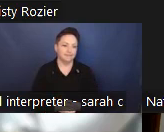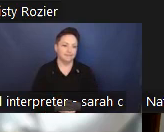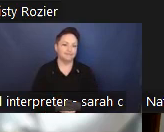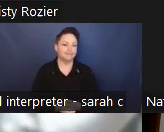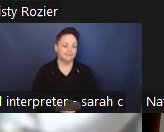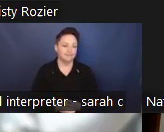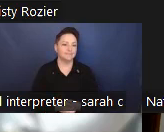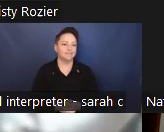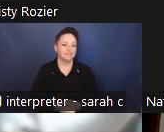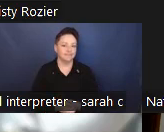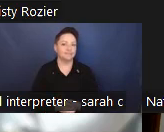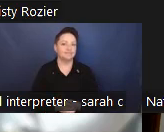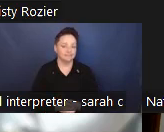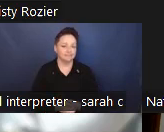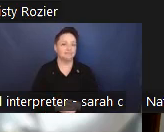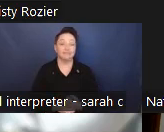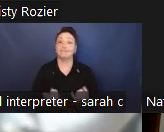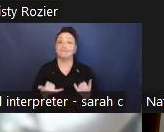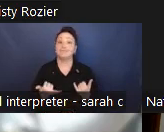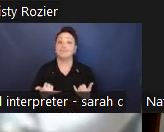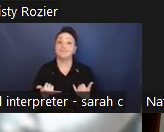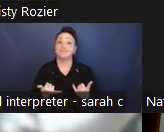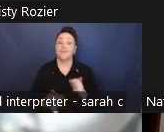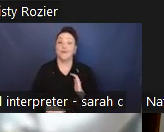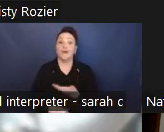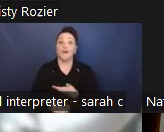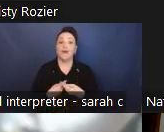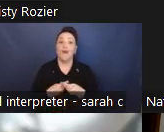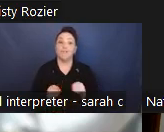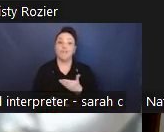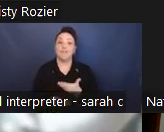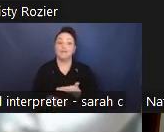referral center. And right now our office of financial services has either already